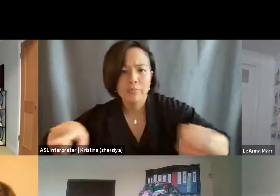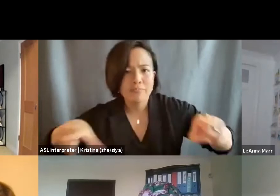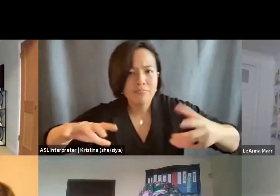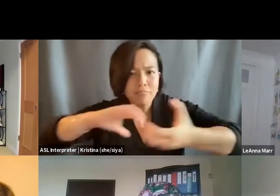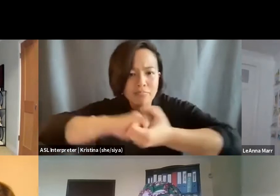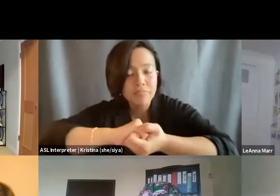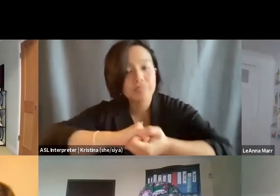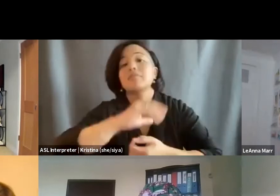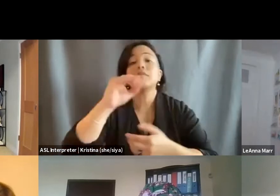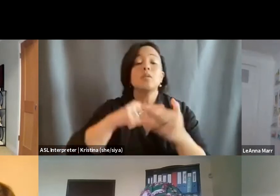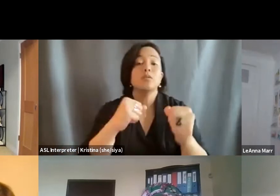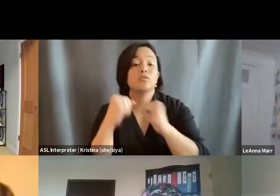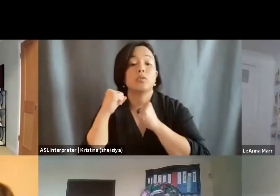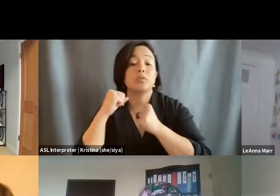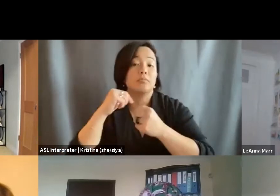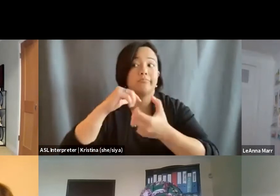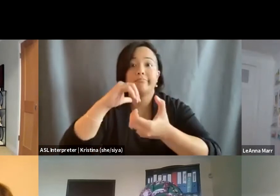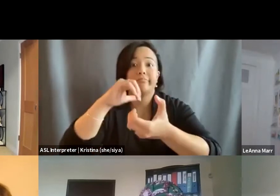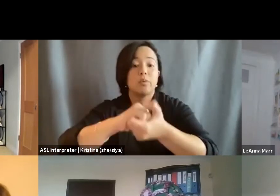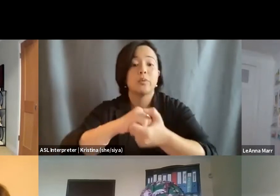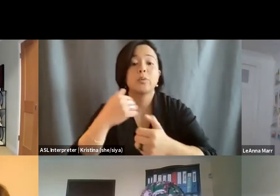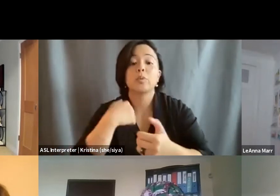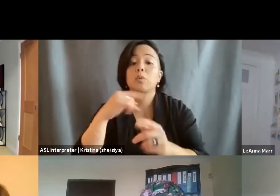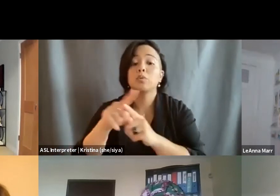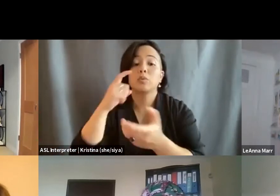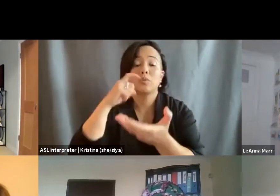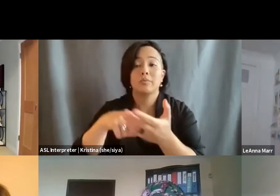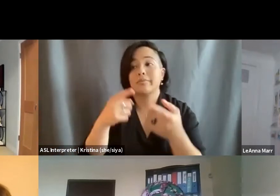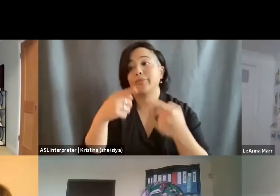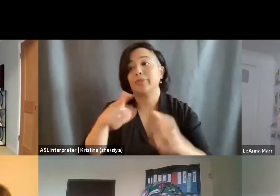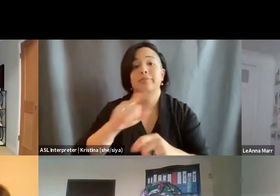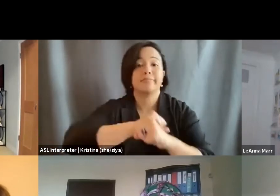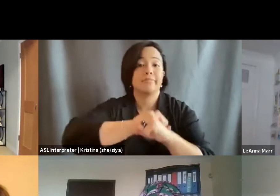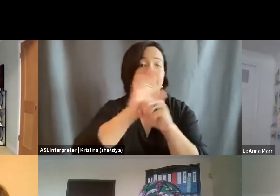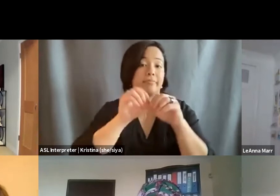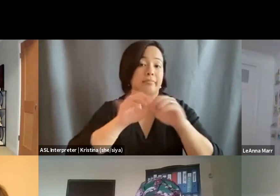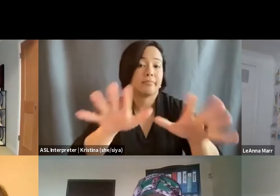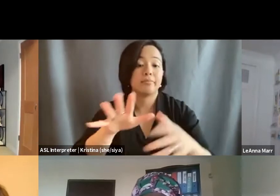COVID-19. And I think the efforts from FCDO and USAID have really highlighted the importance of